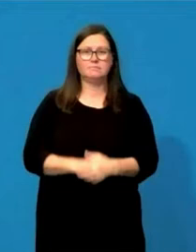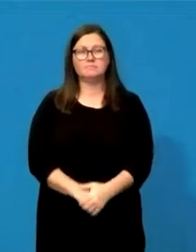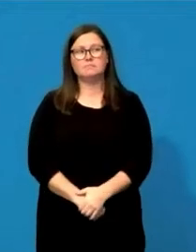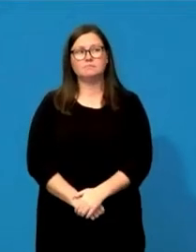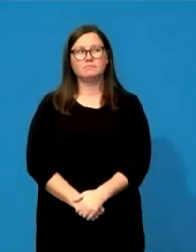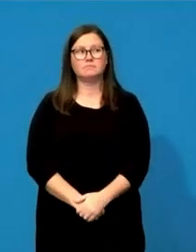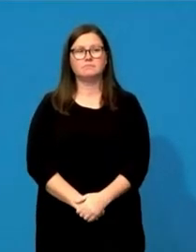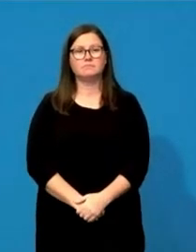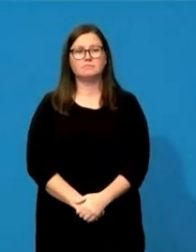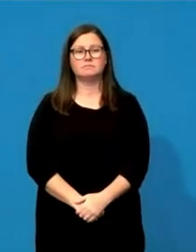MS TARRAGO: